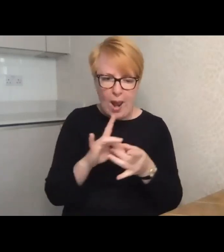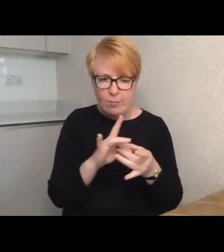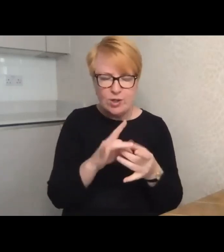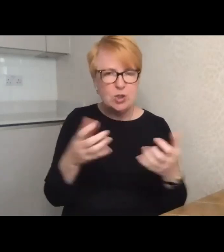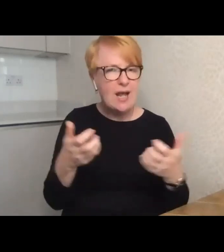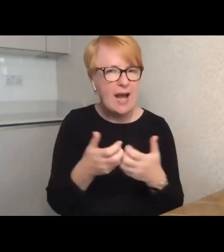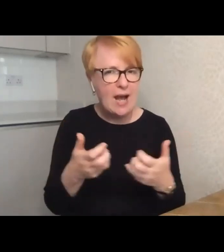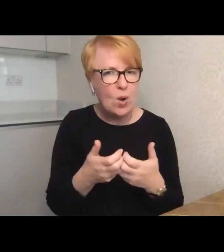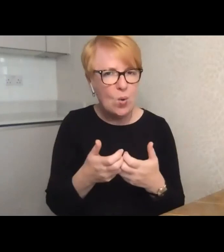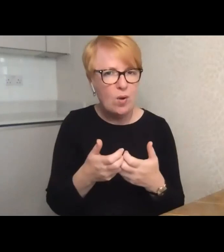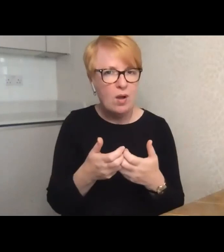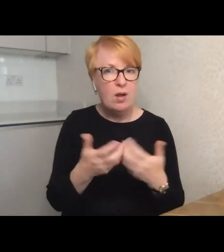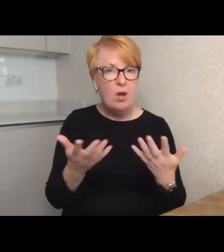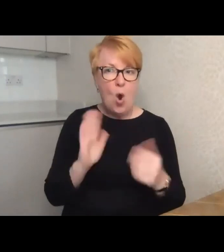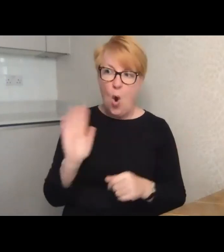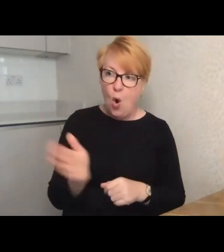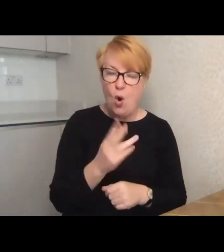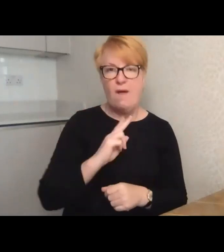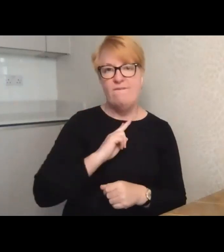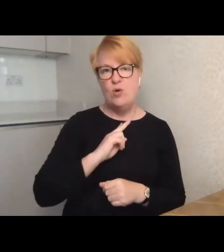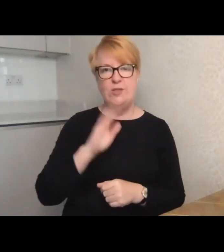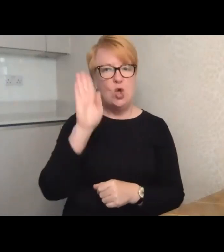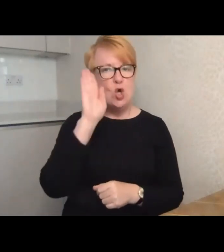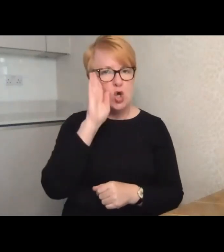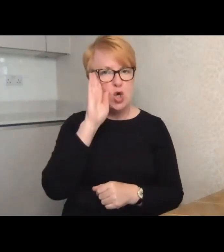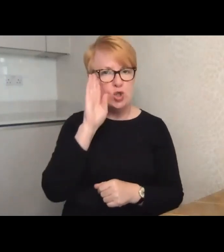And how can all voices be heard represented and included?